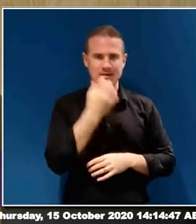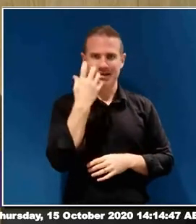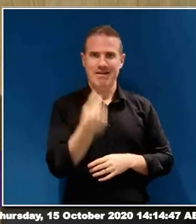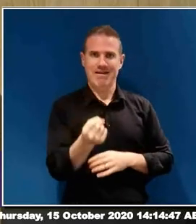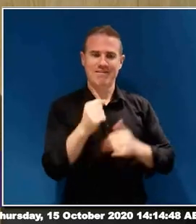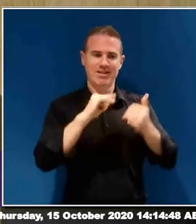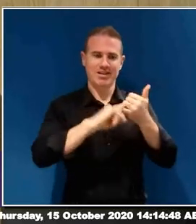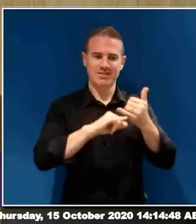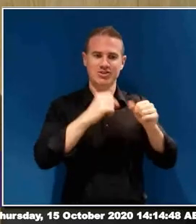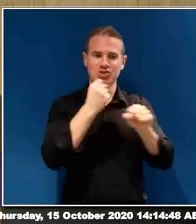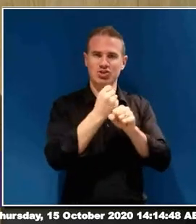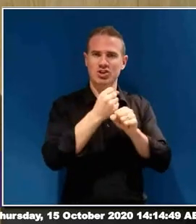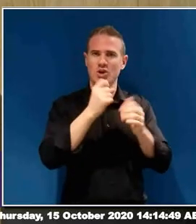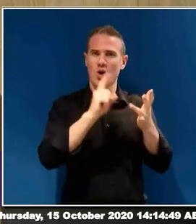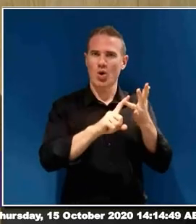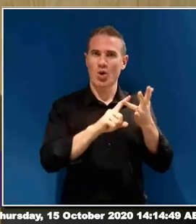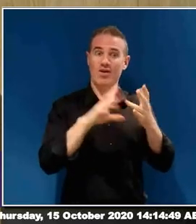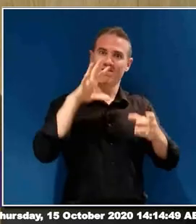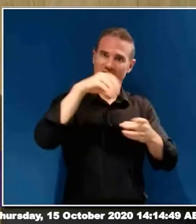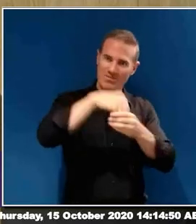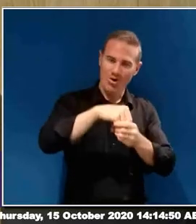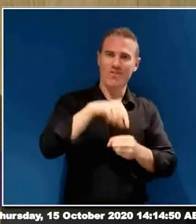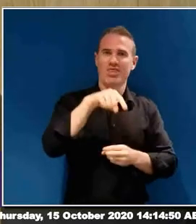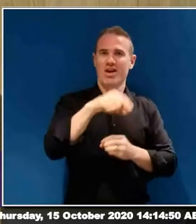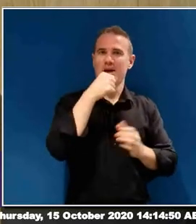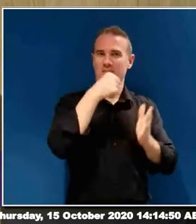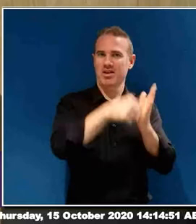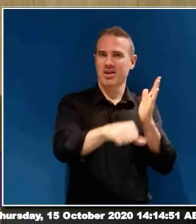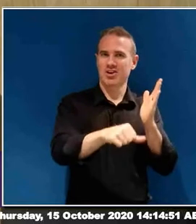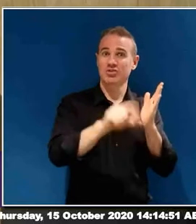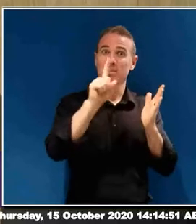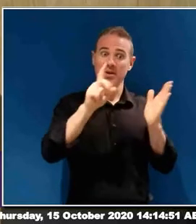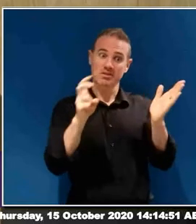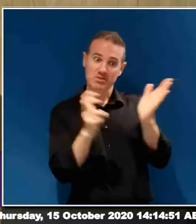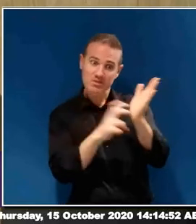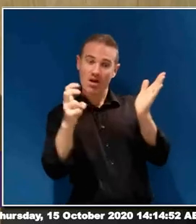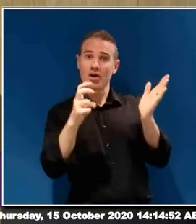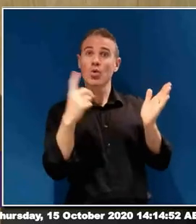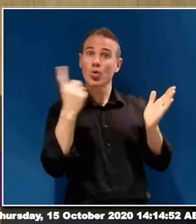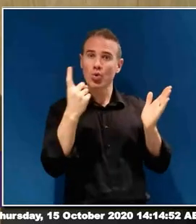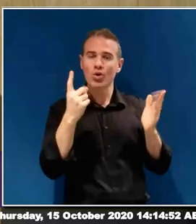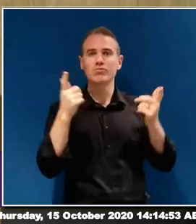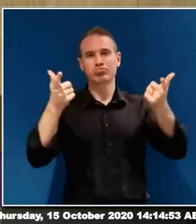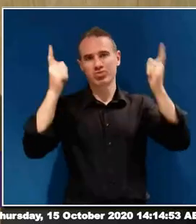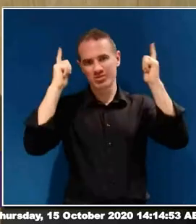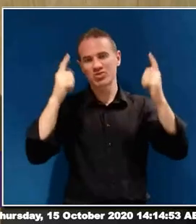by the principal. So I frequently filled out the application and forwarded it